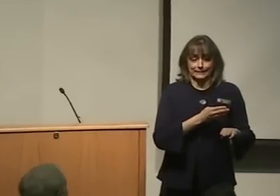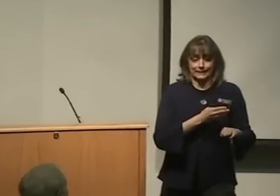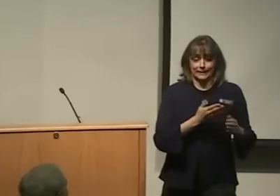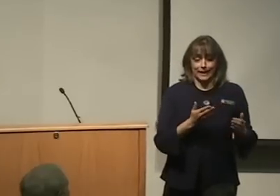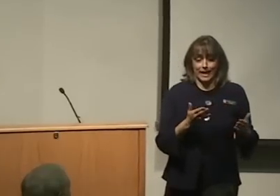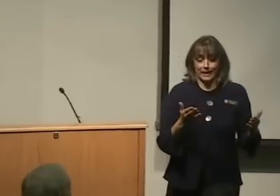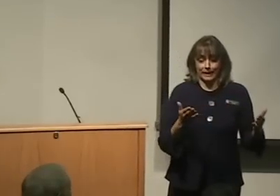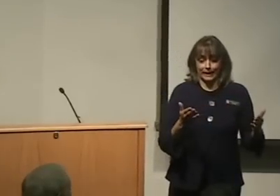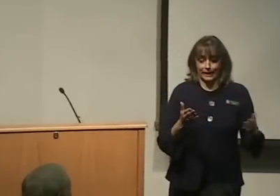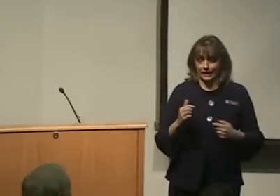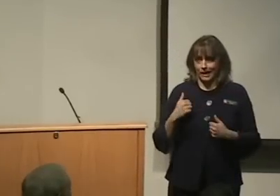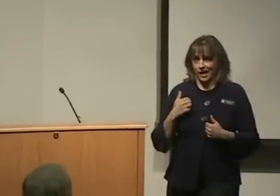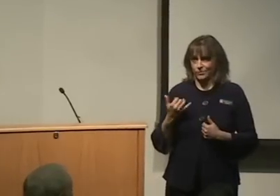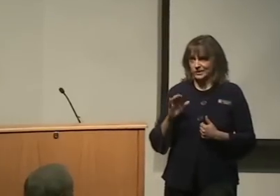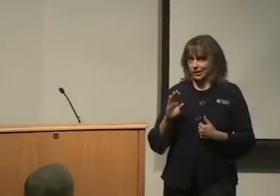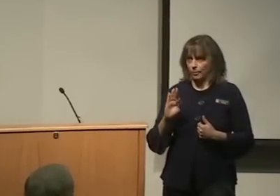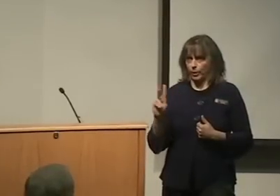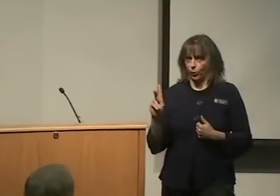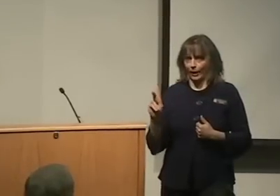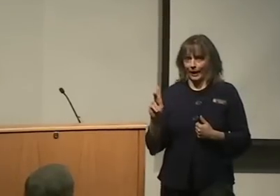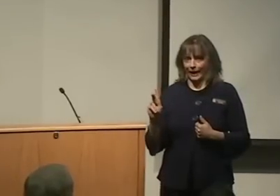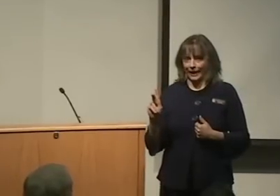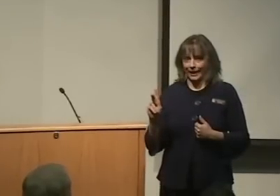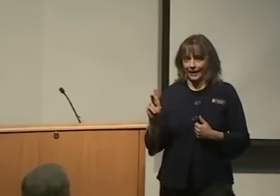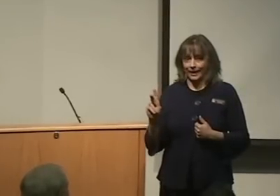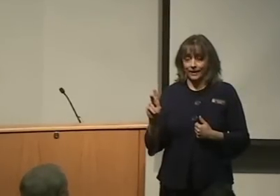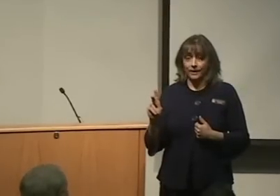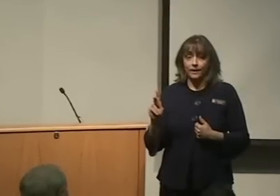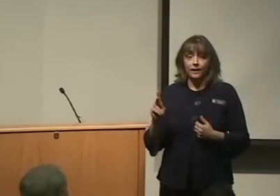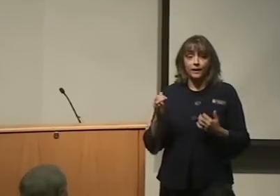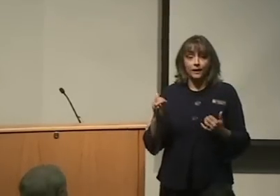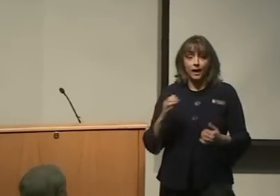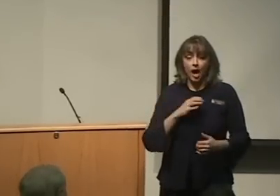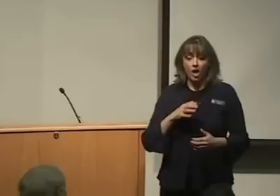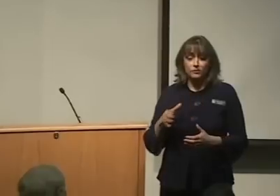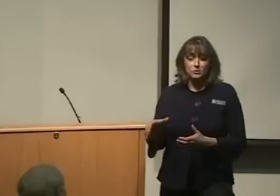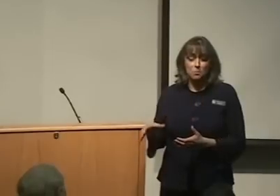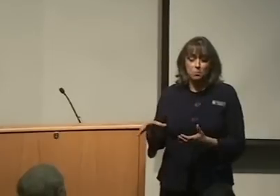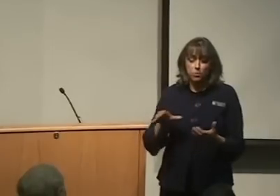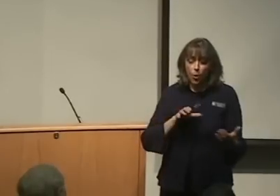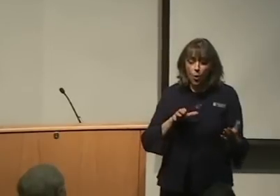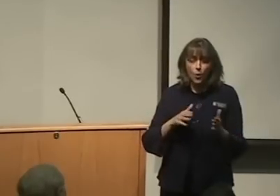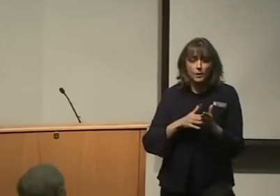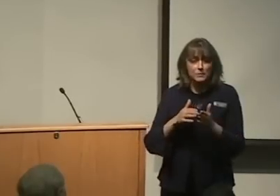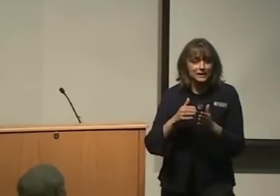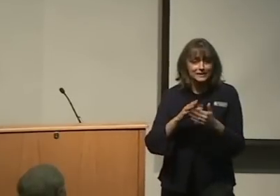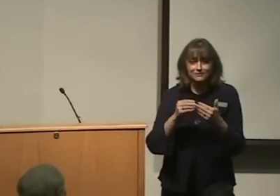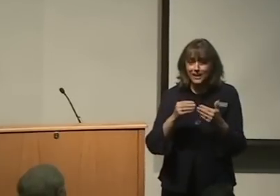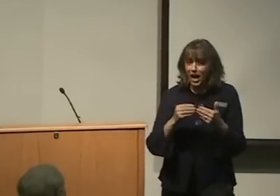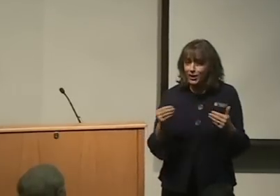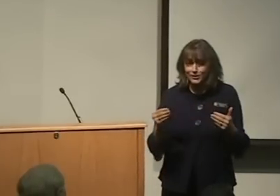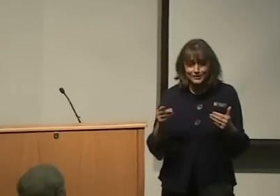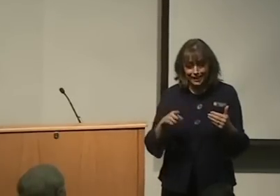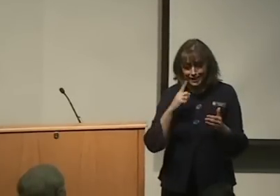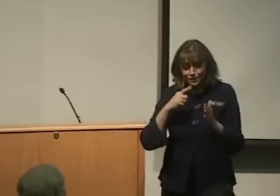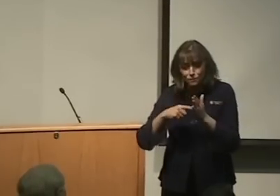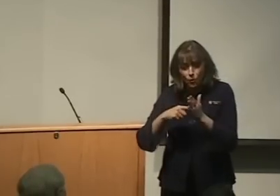I mean Harvard is pouring millions of dollars into this. They can afford it. Mooks are going to get better. The University of Phoenix has just started a class